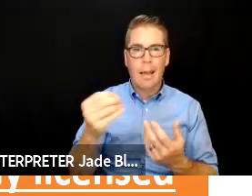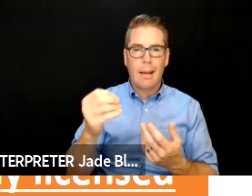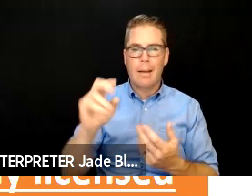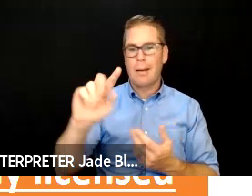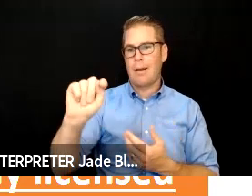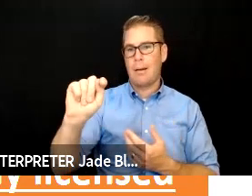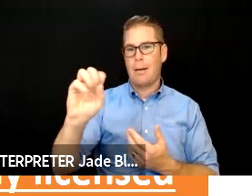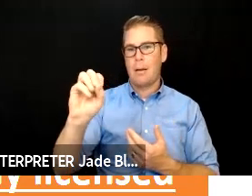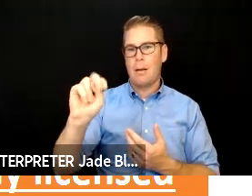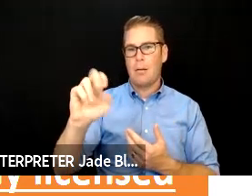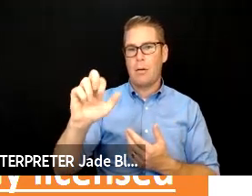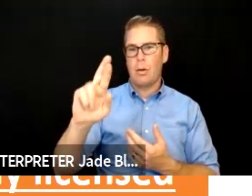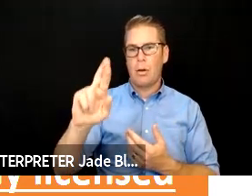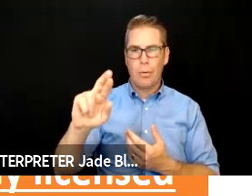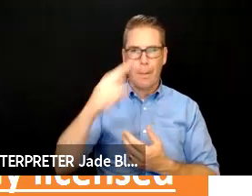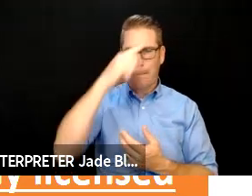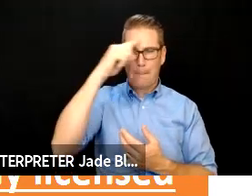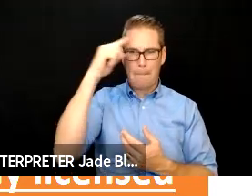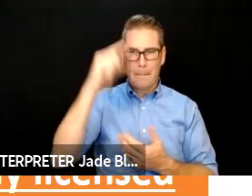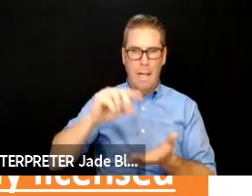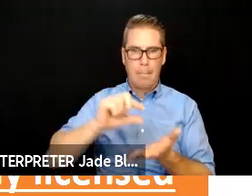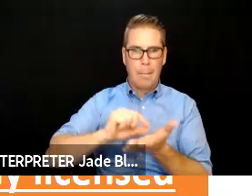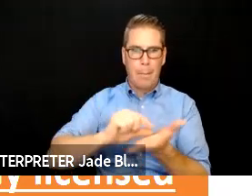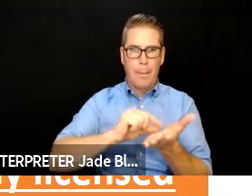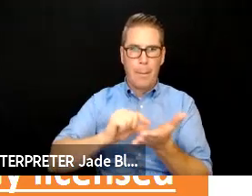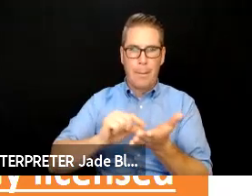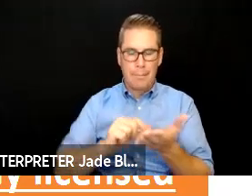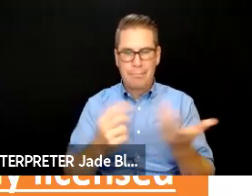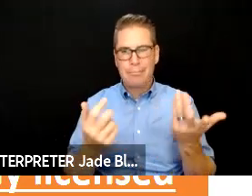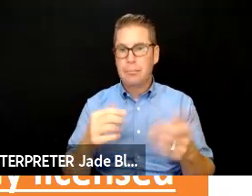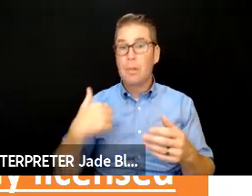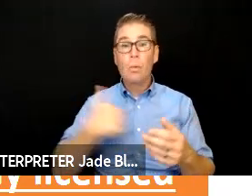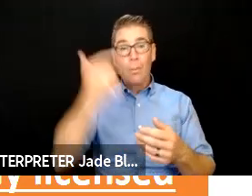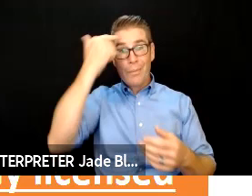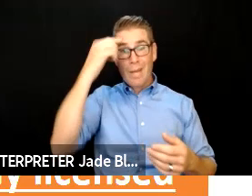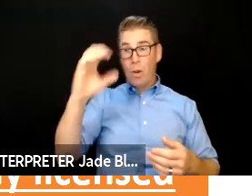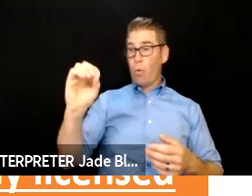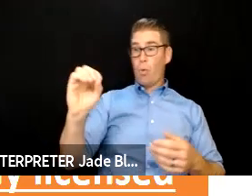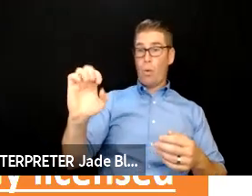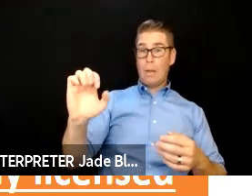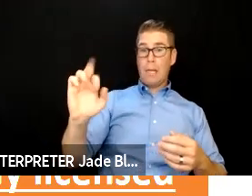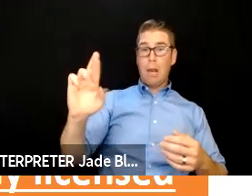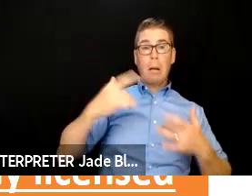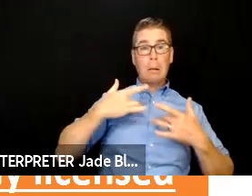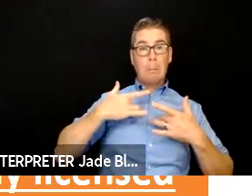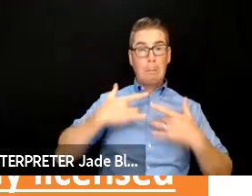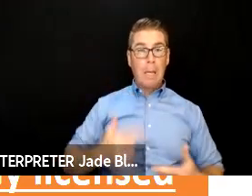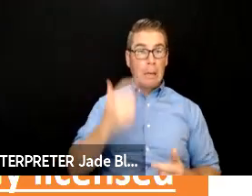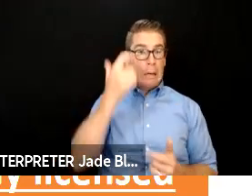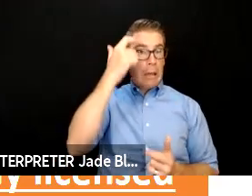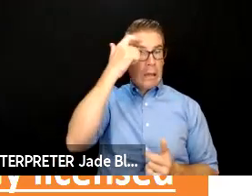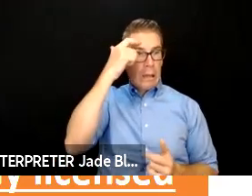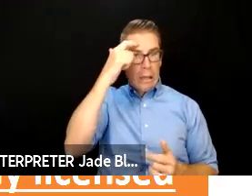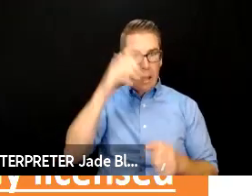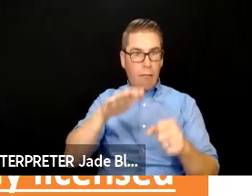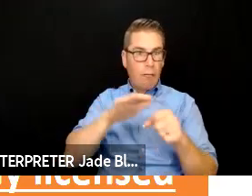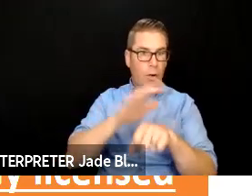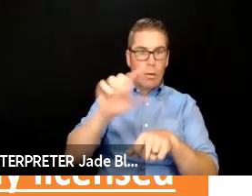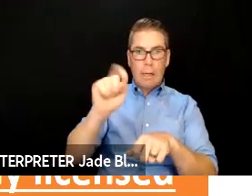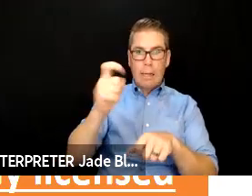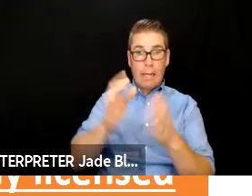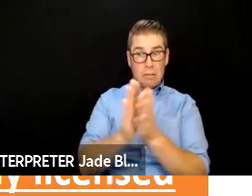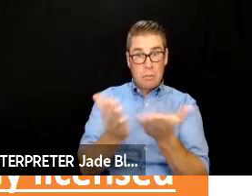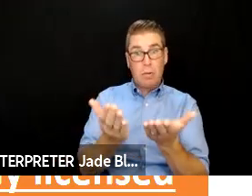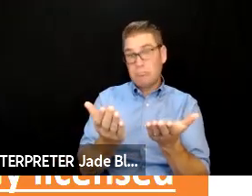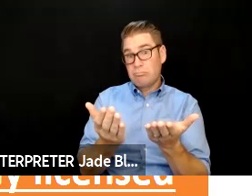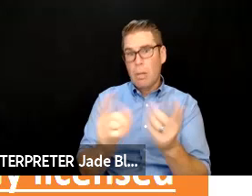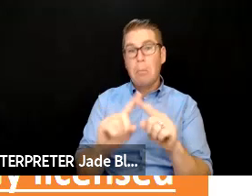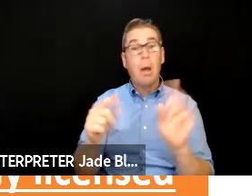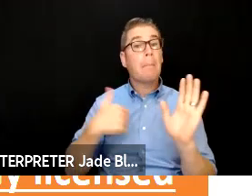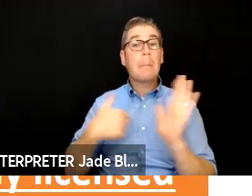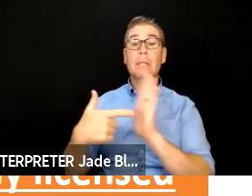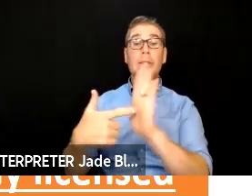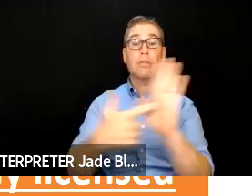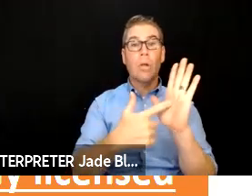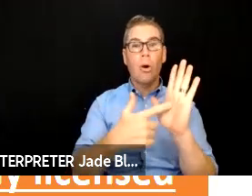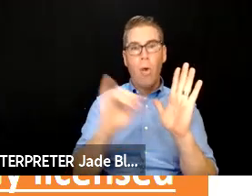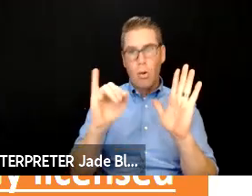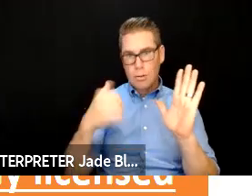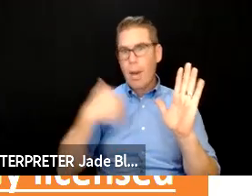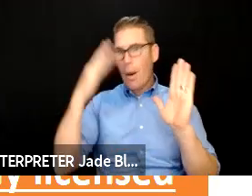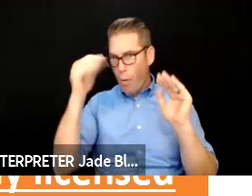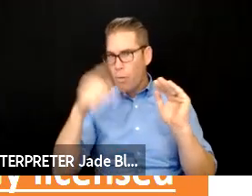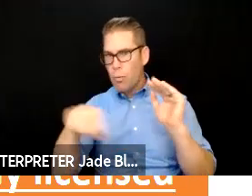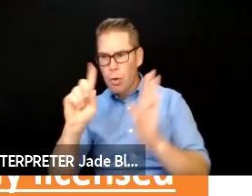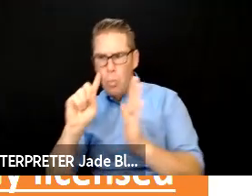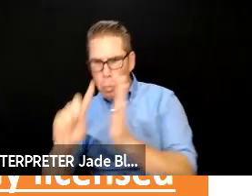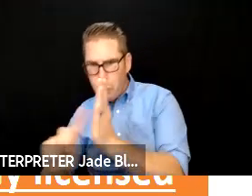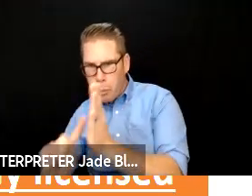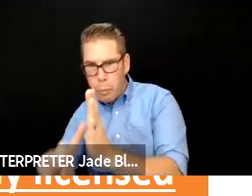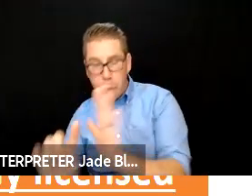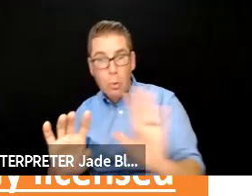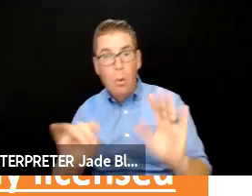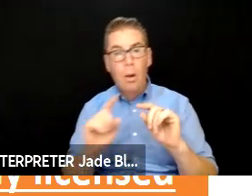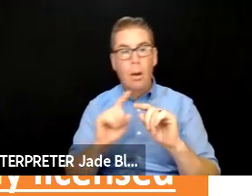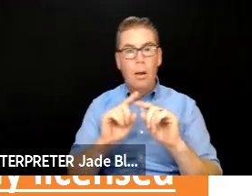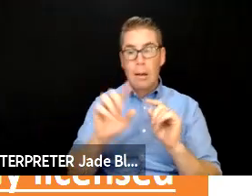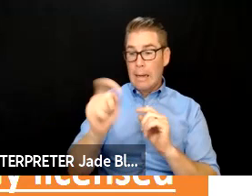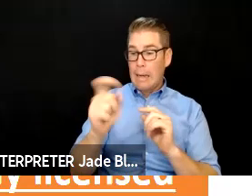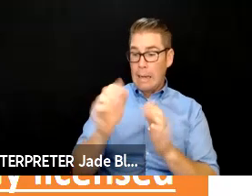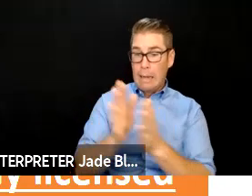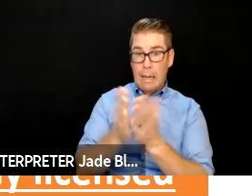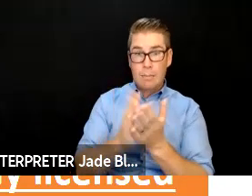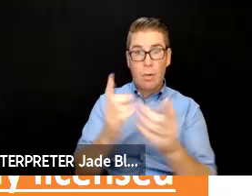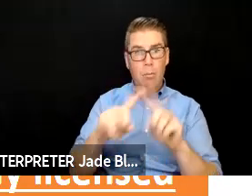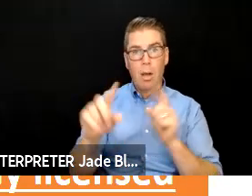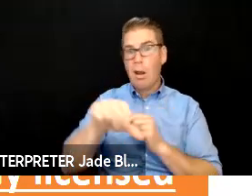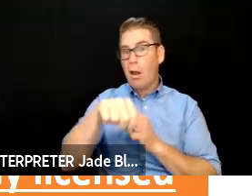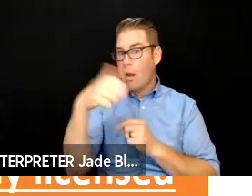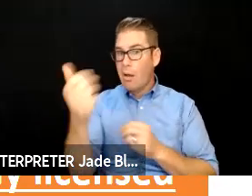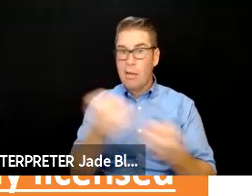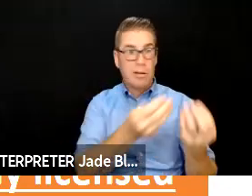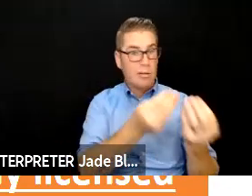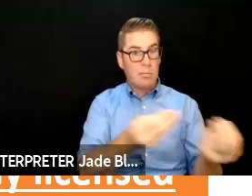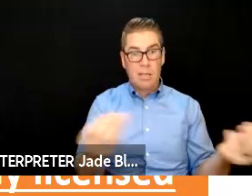Sally Potter: And then when we think of, oh, we are usually you think of a full textbook. But what I'm going to show you. And what I what I hope that you'll start investigating is not only textbooks, but just course materials of any kind. So those could be, you know,